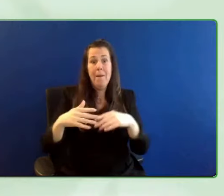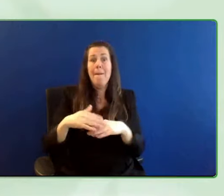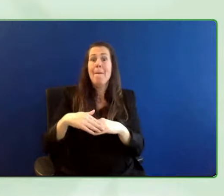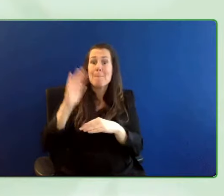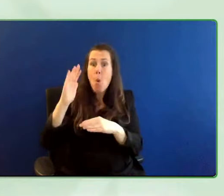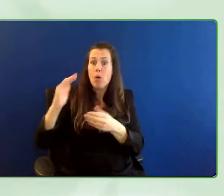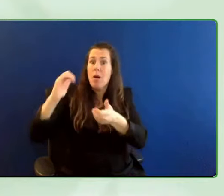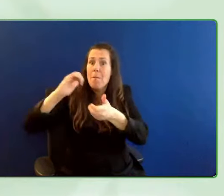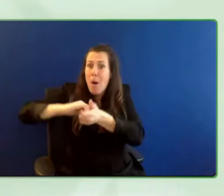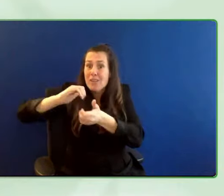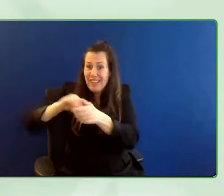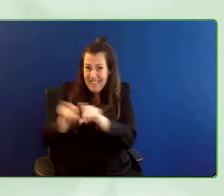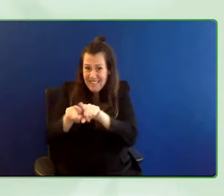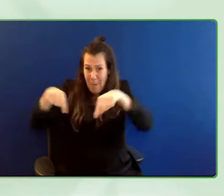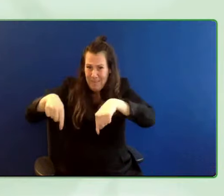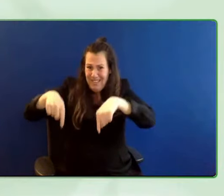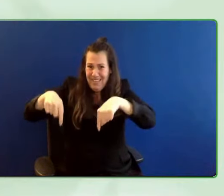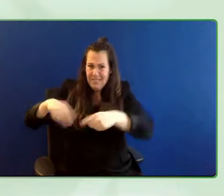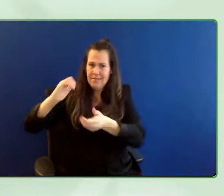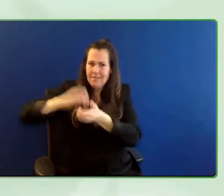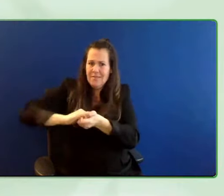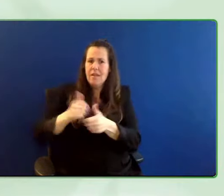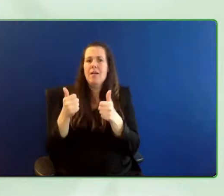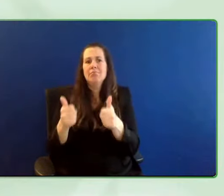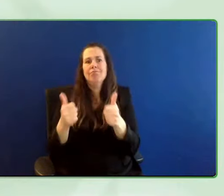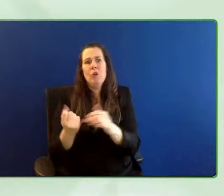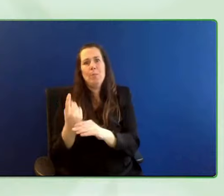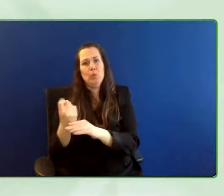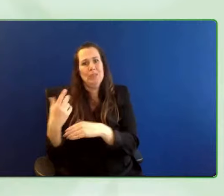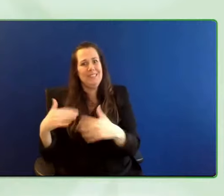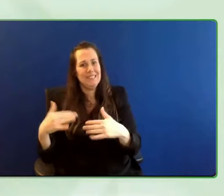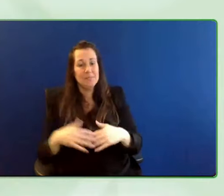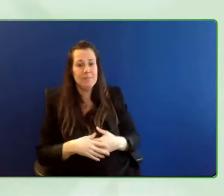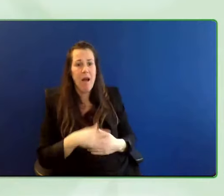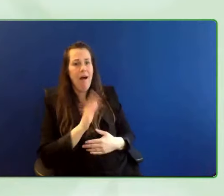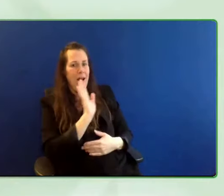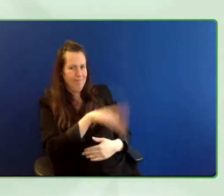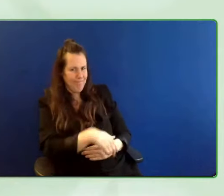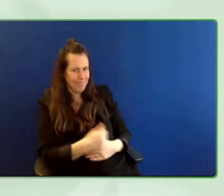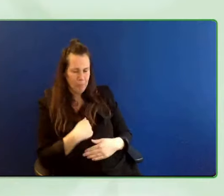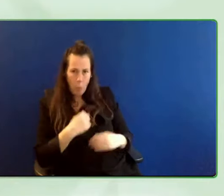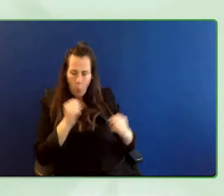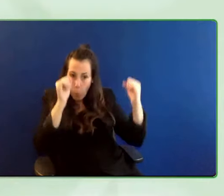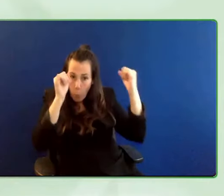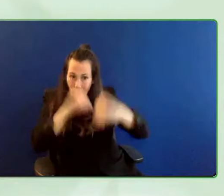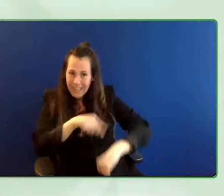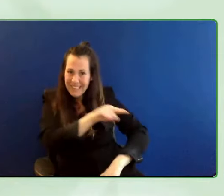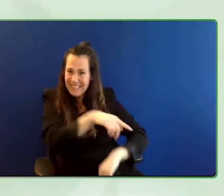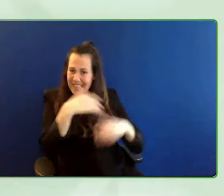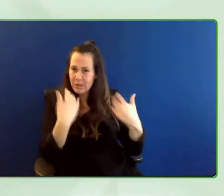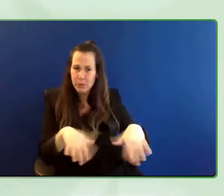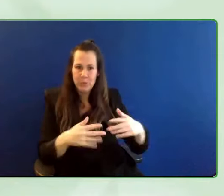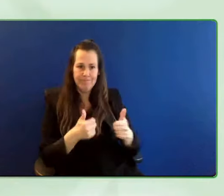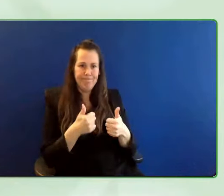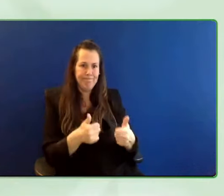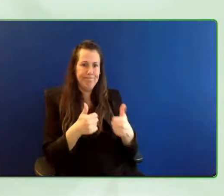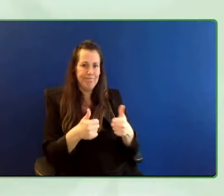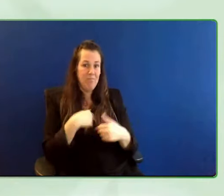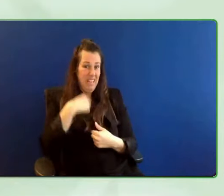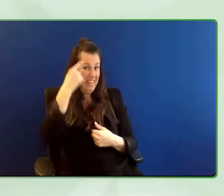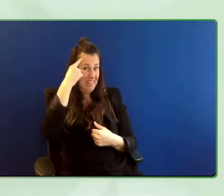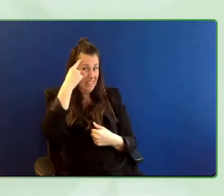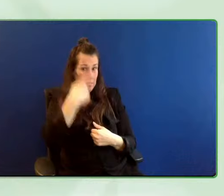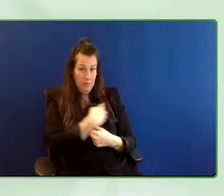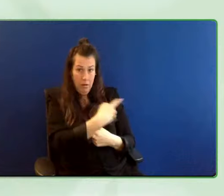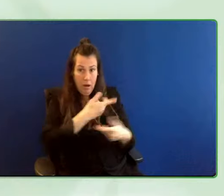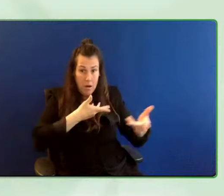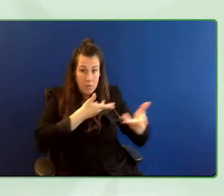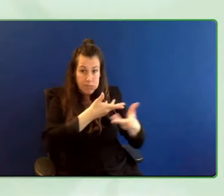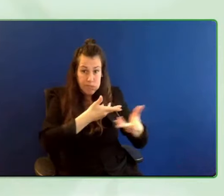Accessibility in the sense of wheelchair ramps and dots for the person who cannot see and